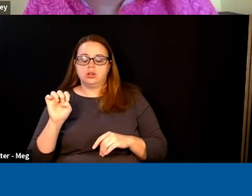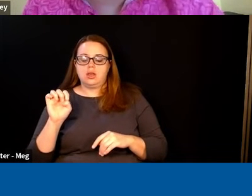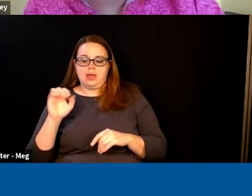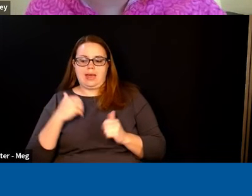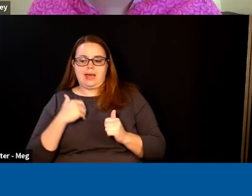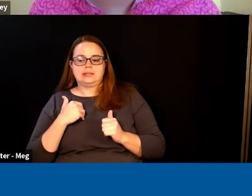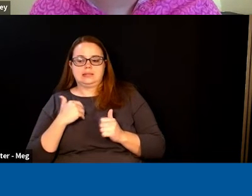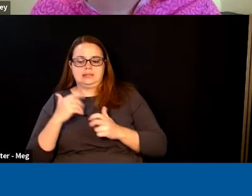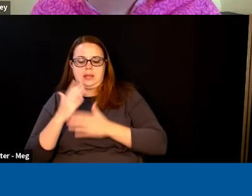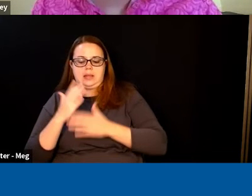more on this in a second.